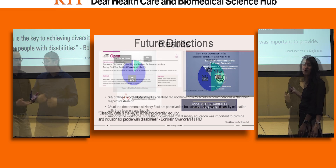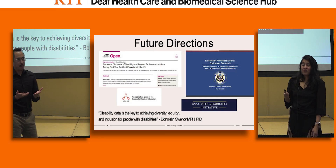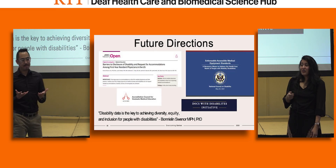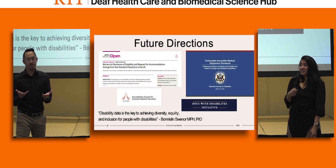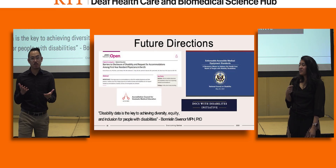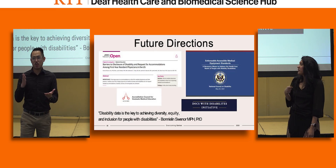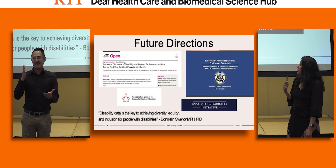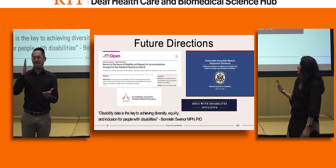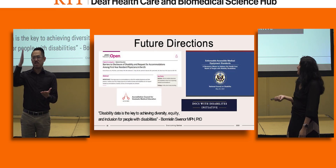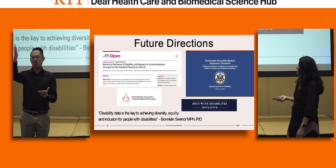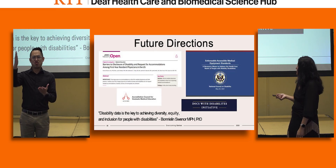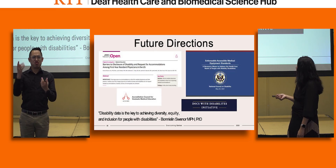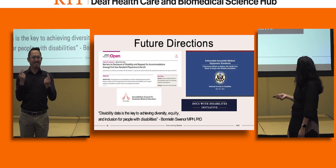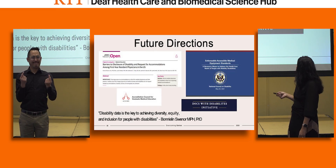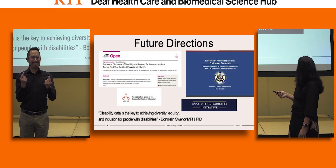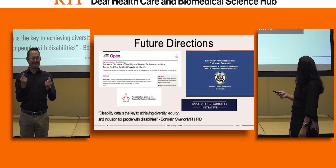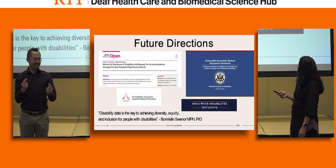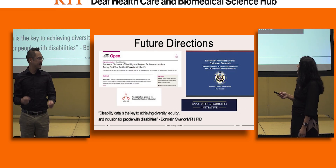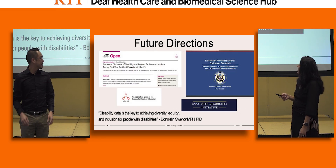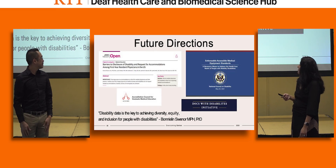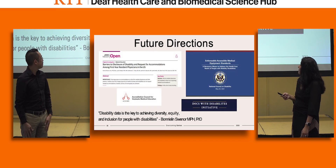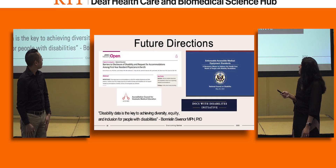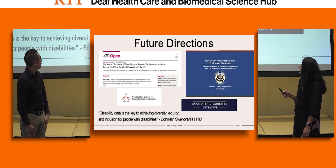What are some of the future directions?